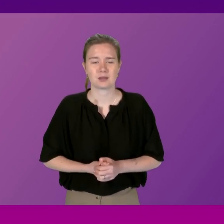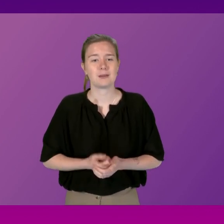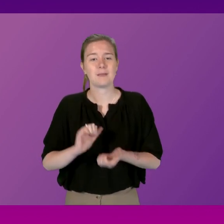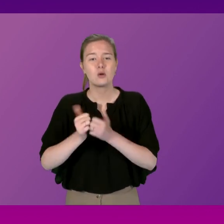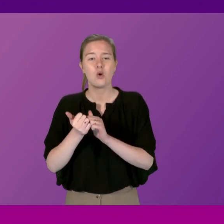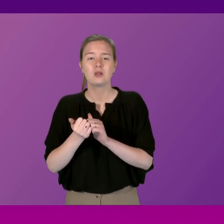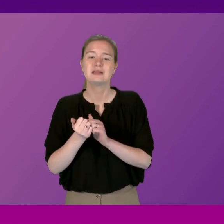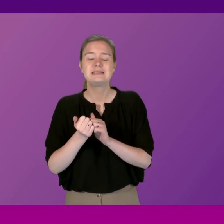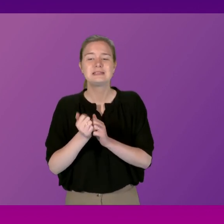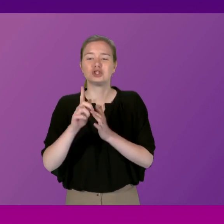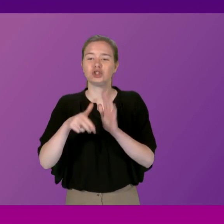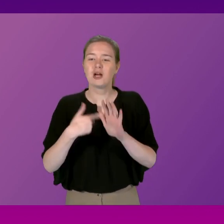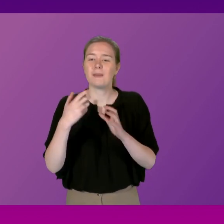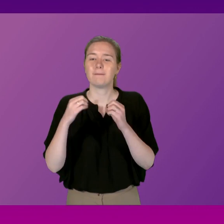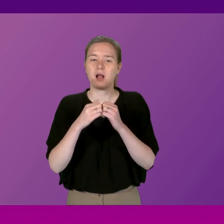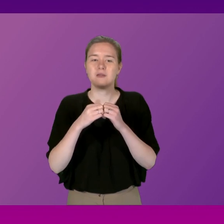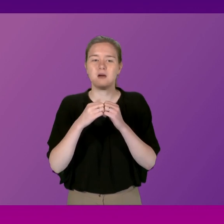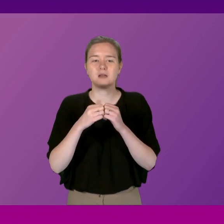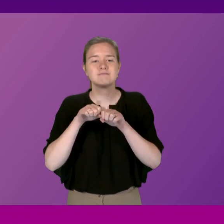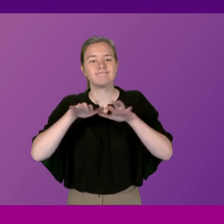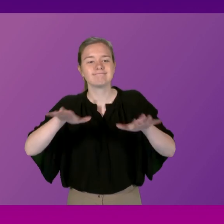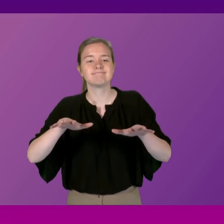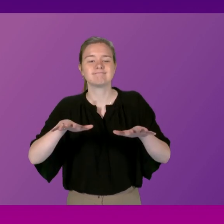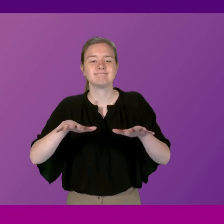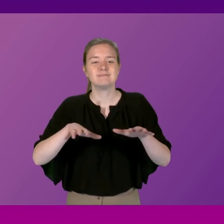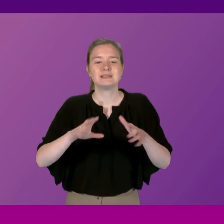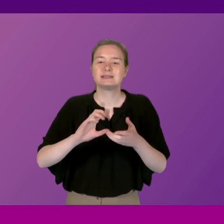My colleague Jeremy Balfour has proposed a bill to introduce a disability commissioner.